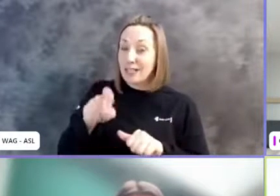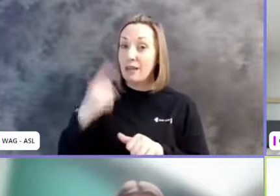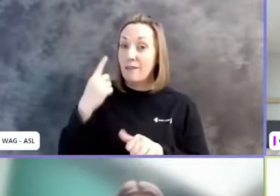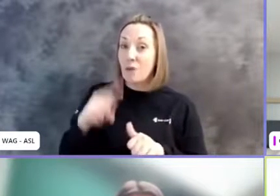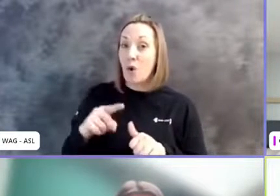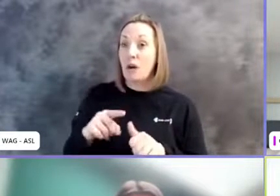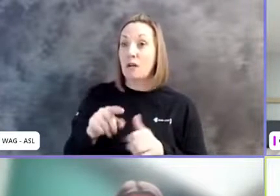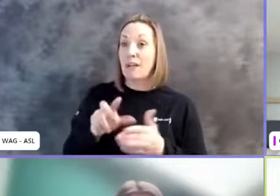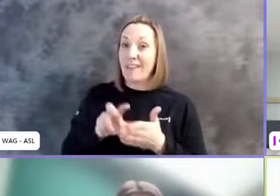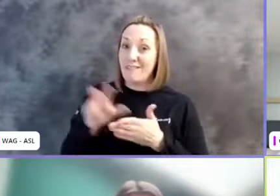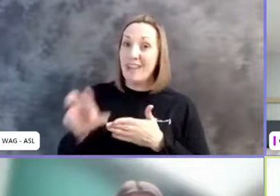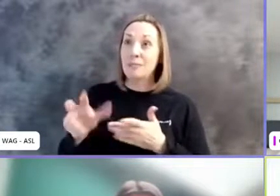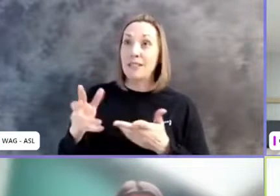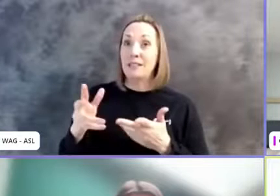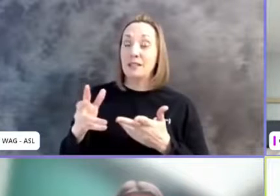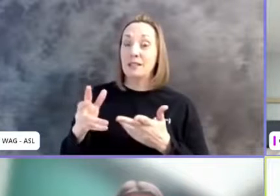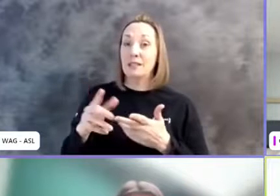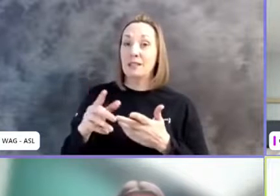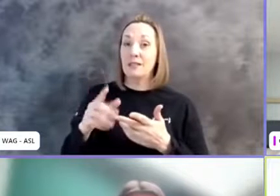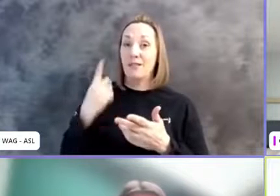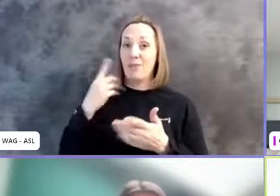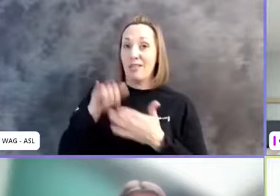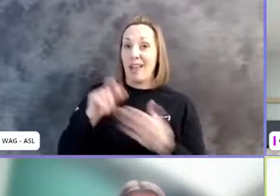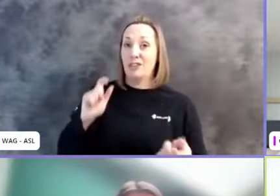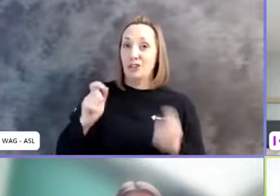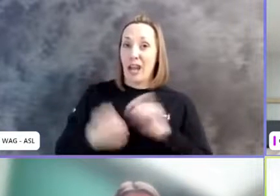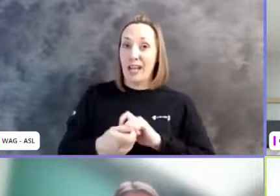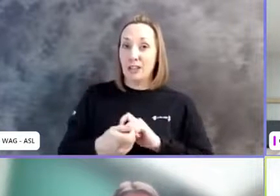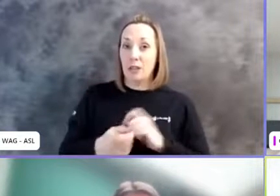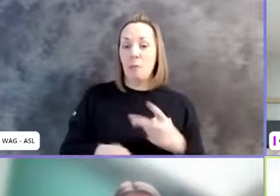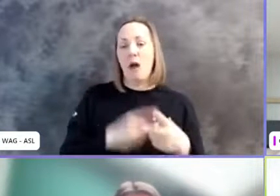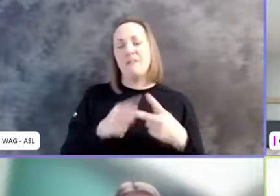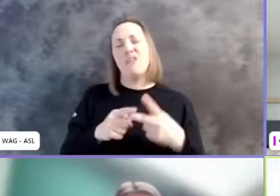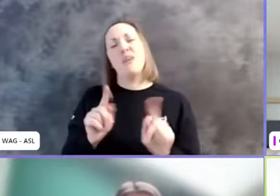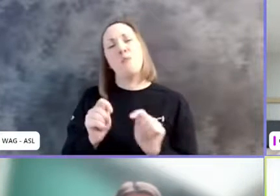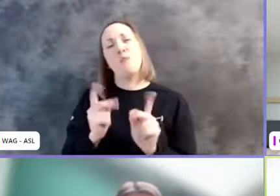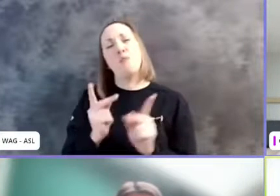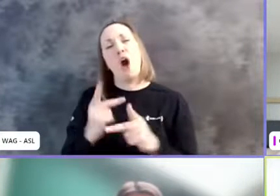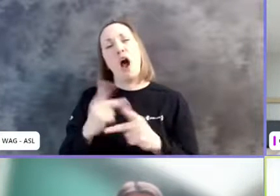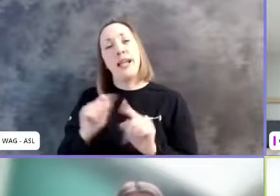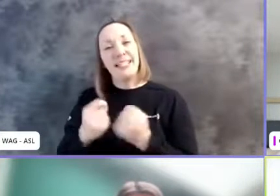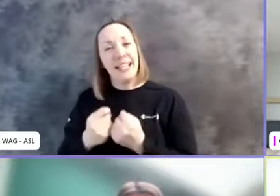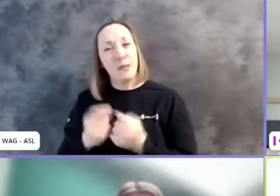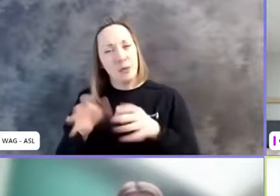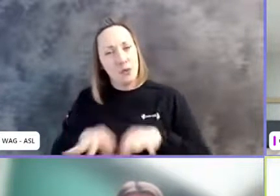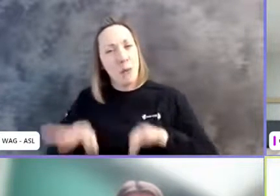in and the investment, and it was critical that there is a need for accessibility and need for an investment to